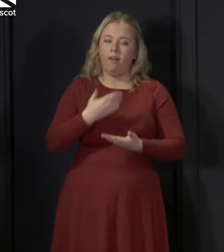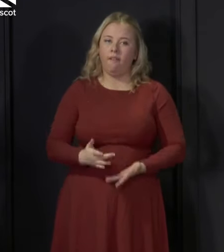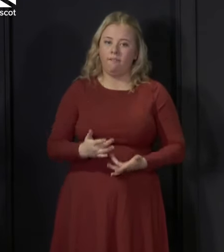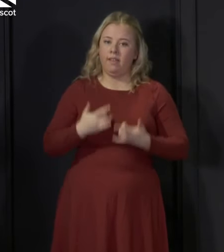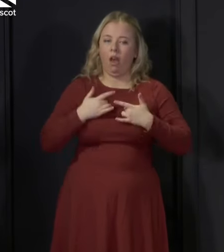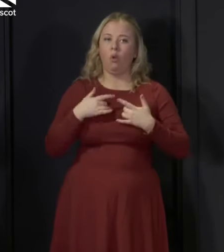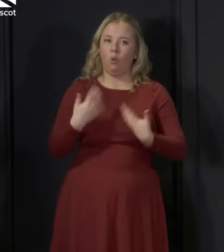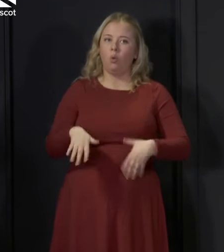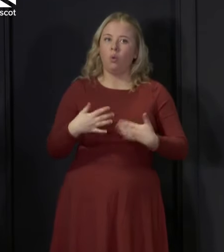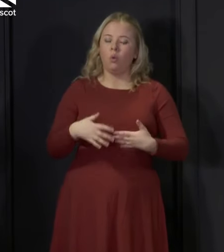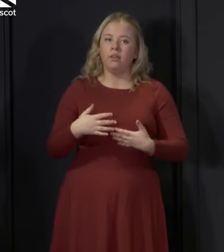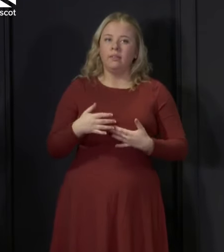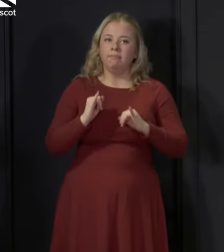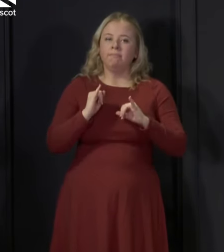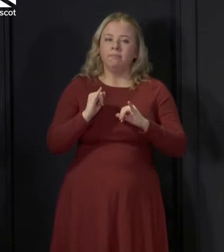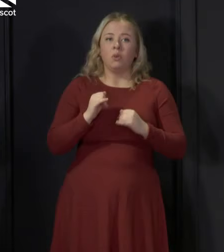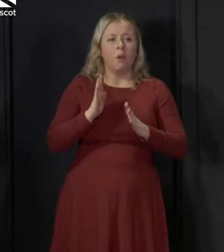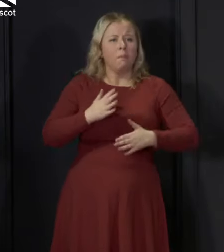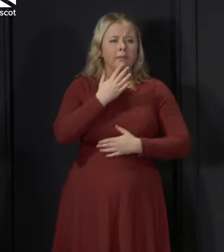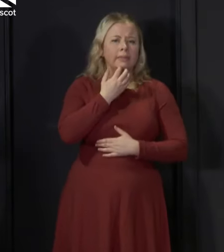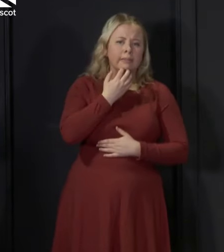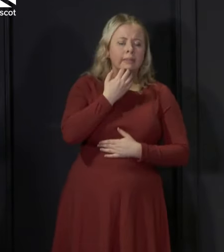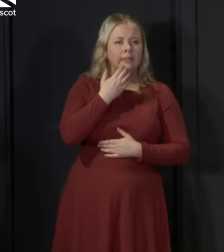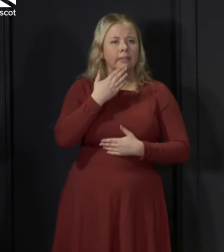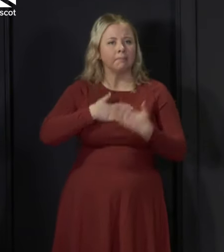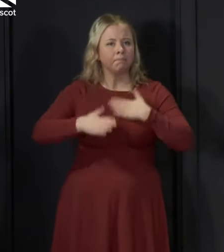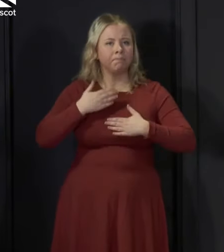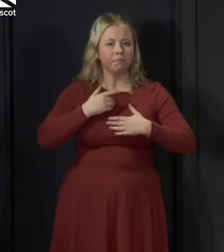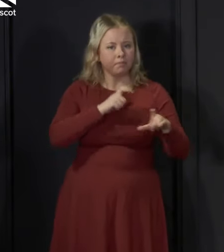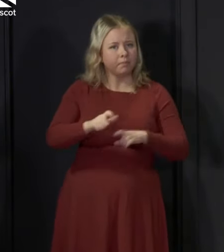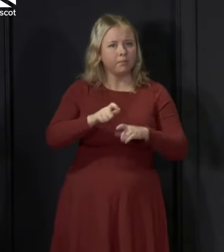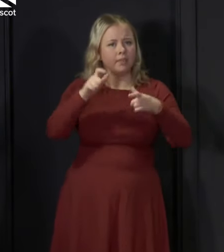So we do need to stick with it. These restrictions are the ways in which all of us, together,